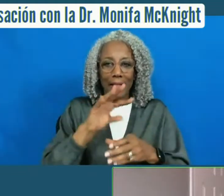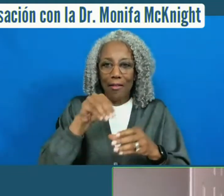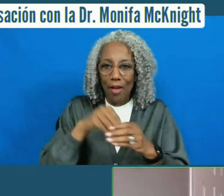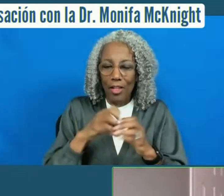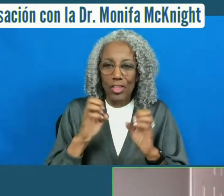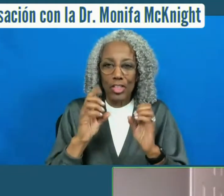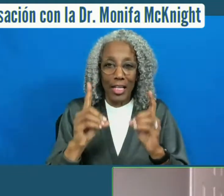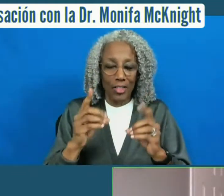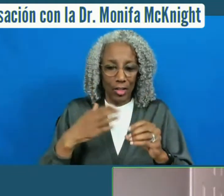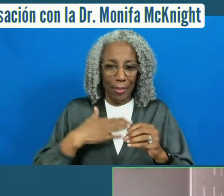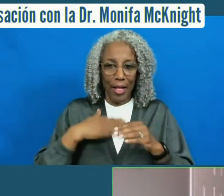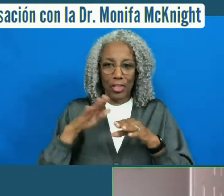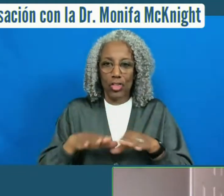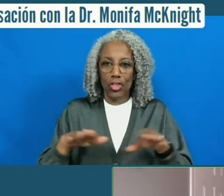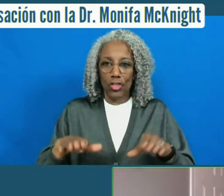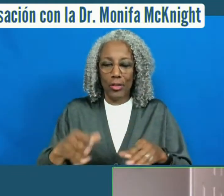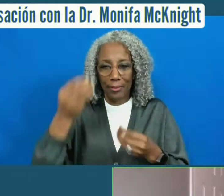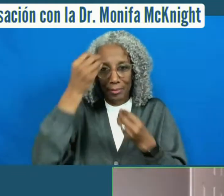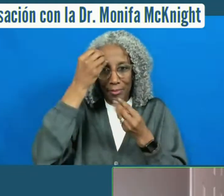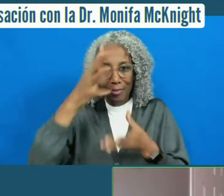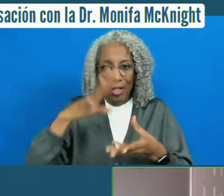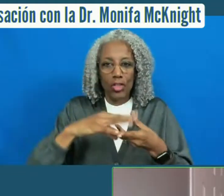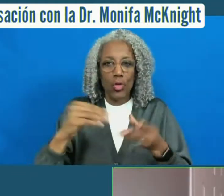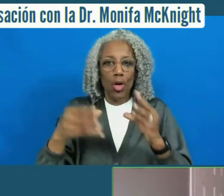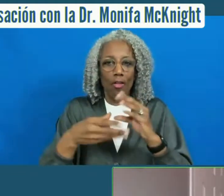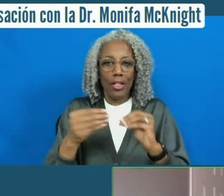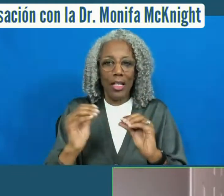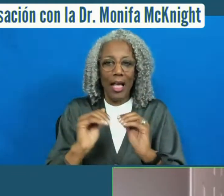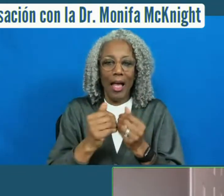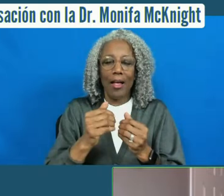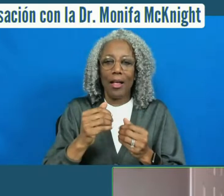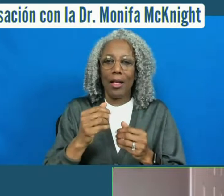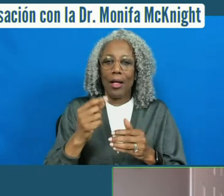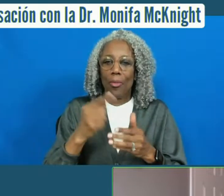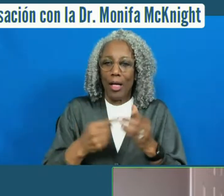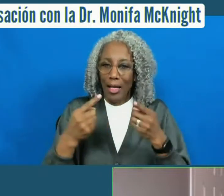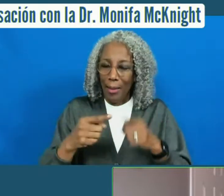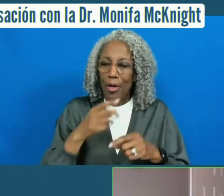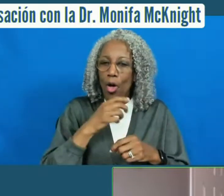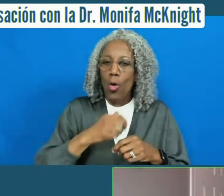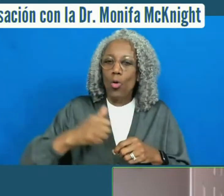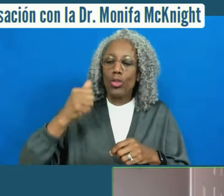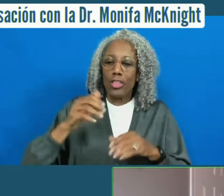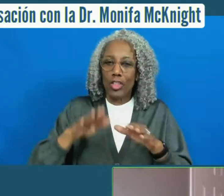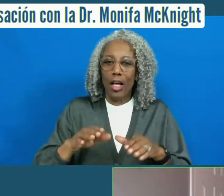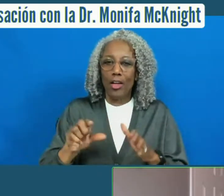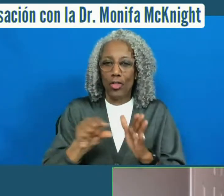participating. Actively um, and education. Um, of my Children